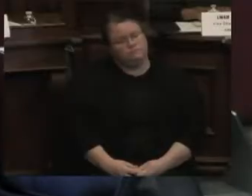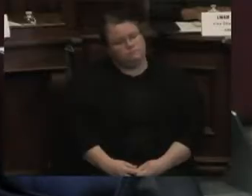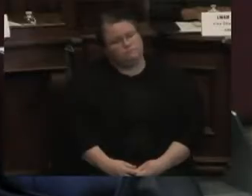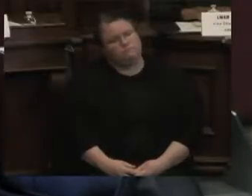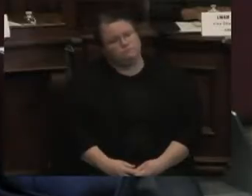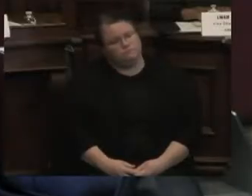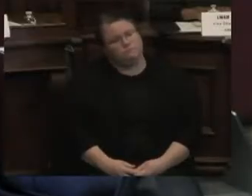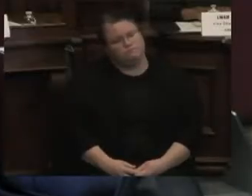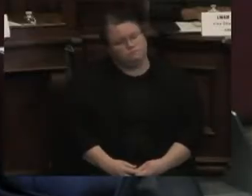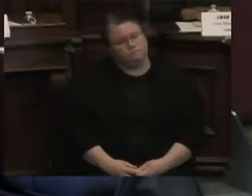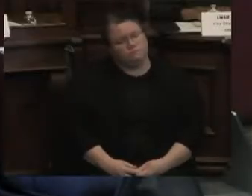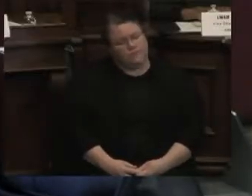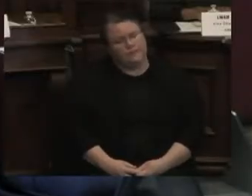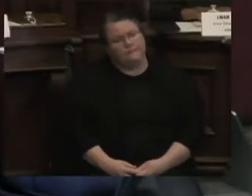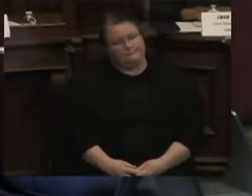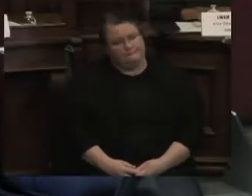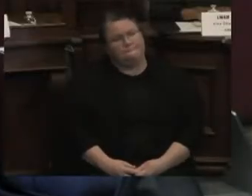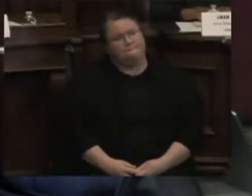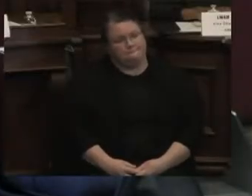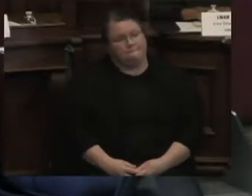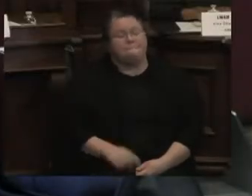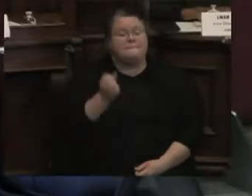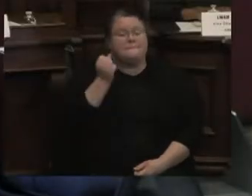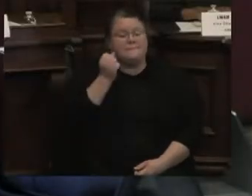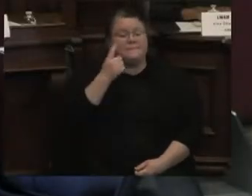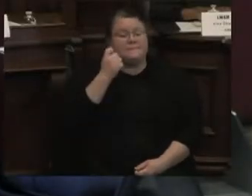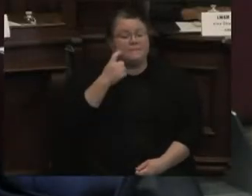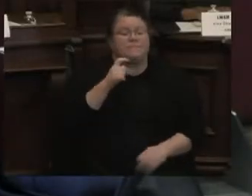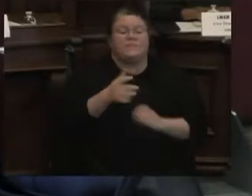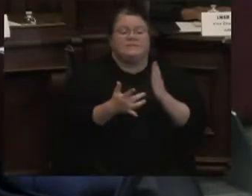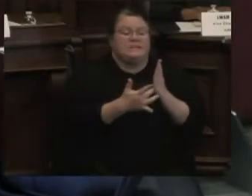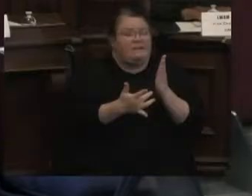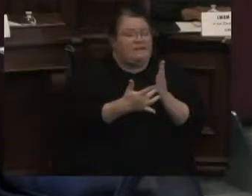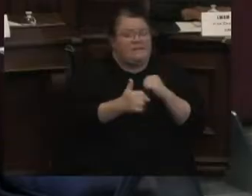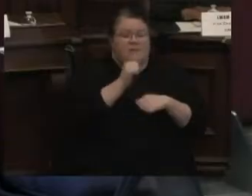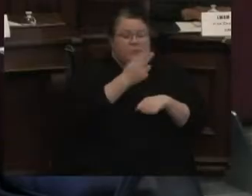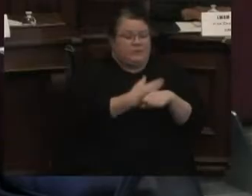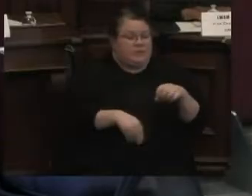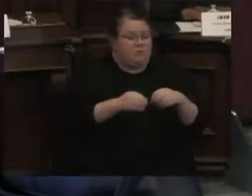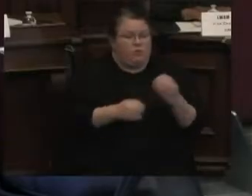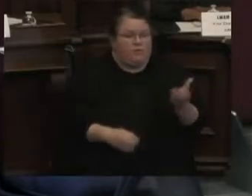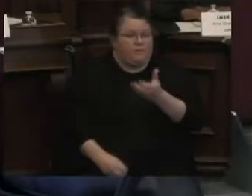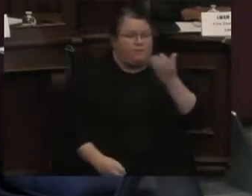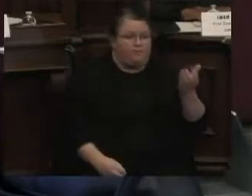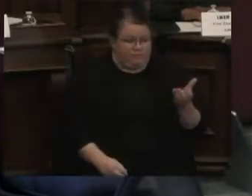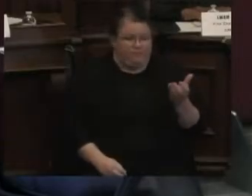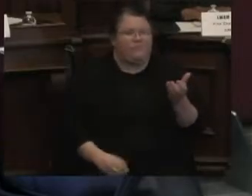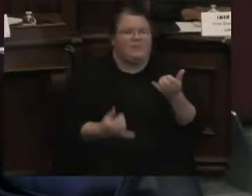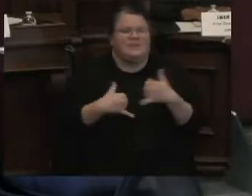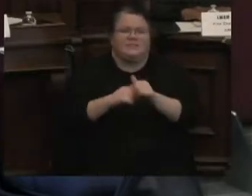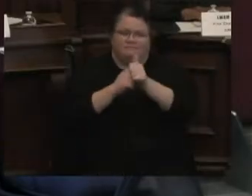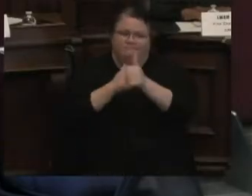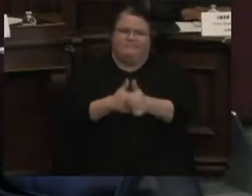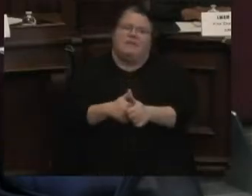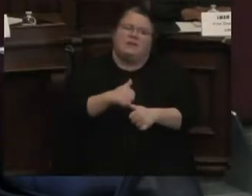answers to that because also I keep remembering that even the